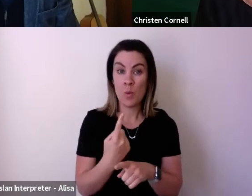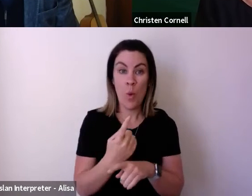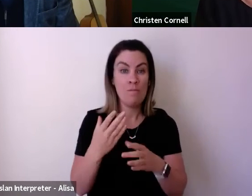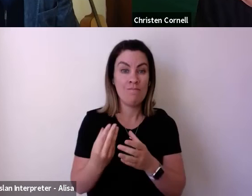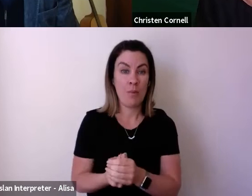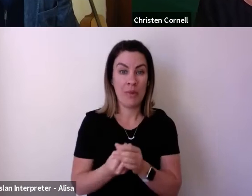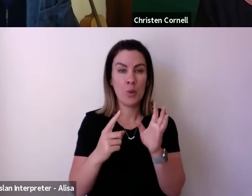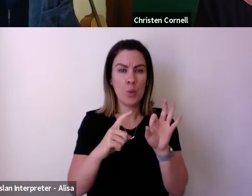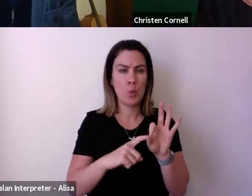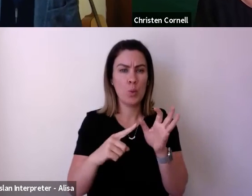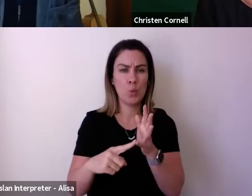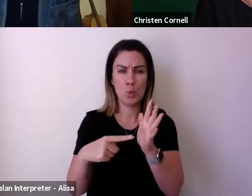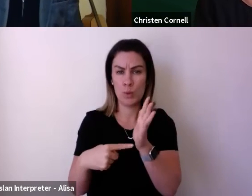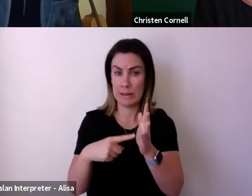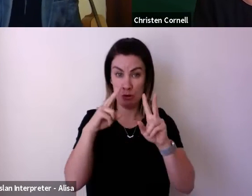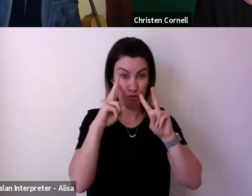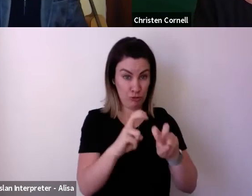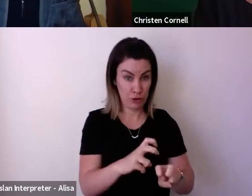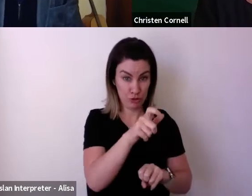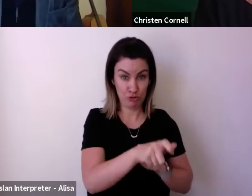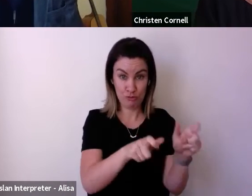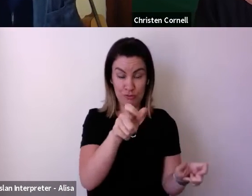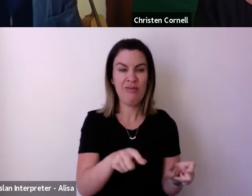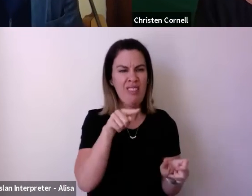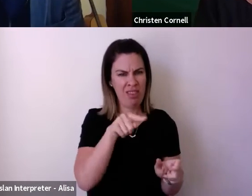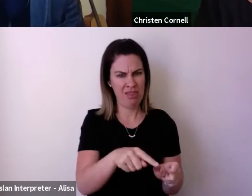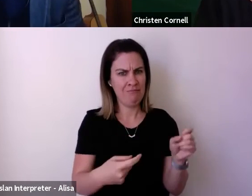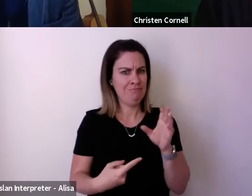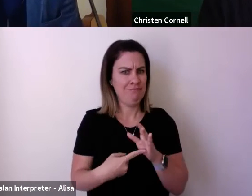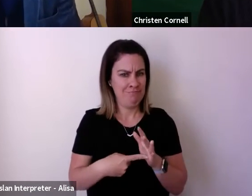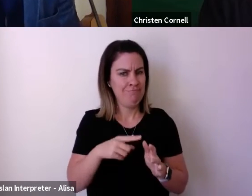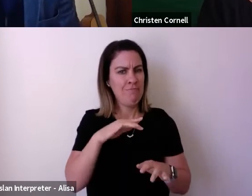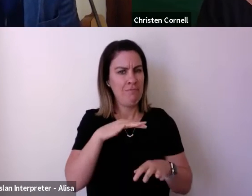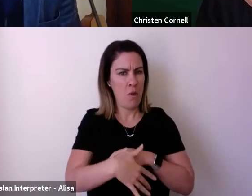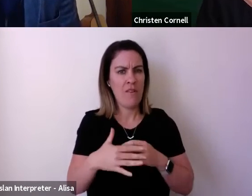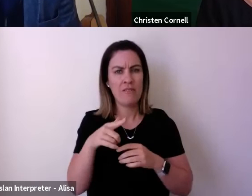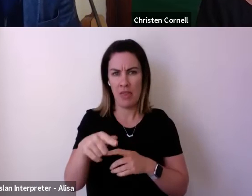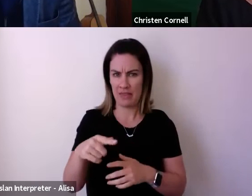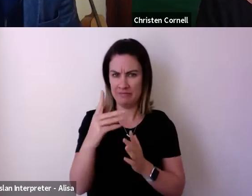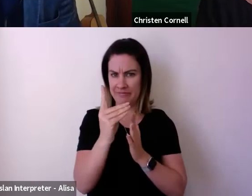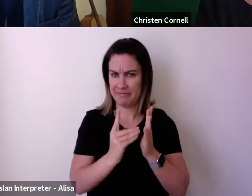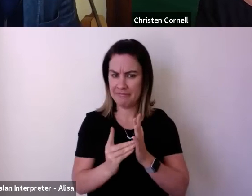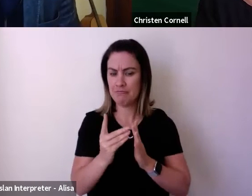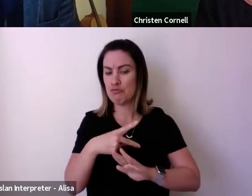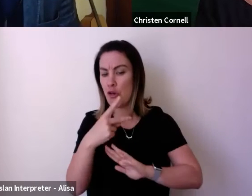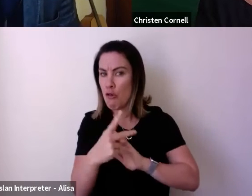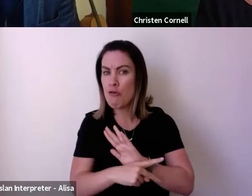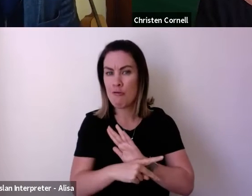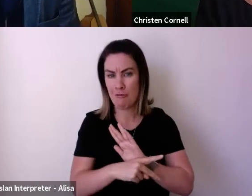critical in the design of the program that the report studies. I will speak later on about some of the findings of the research.